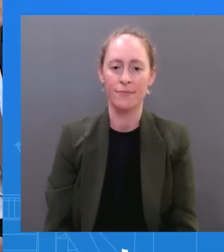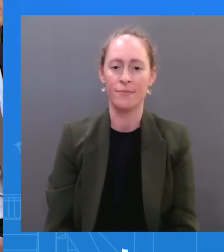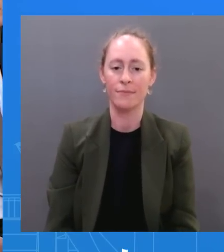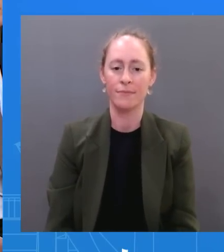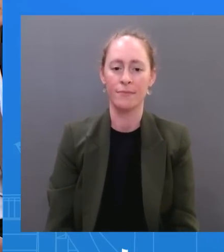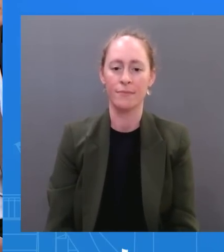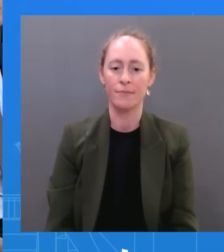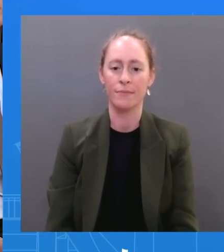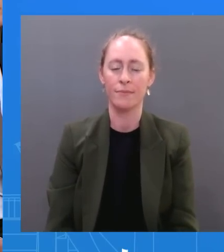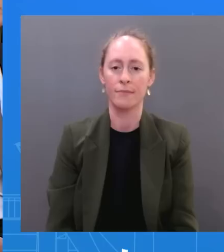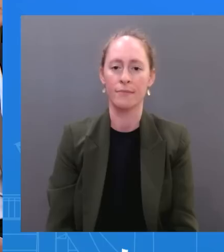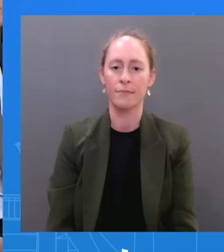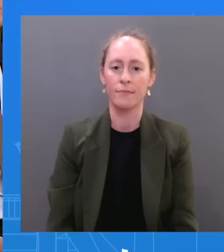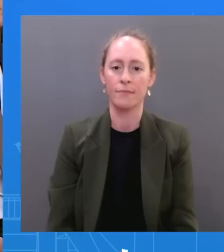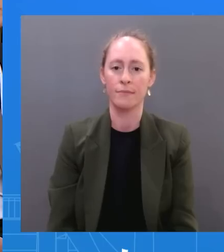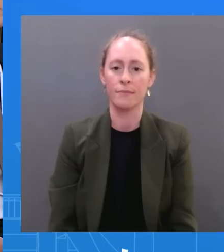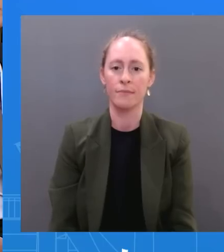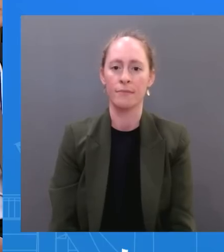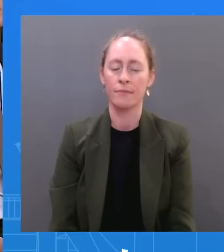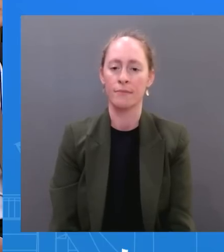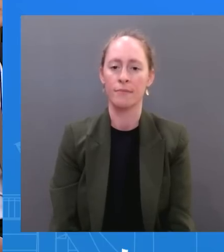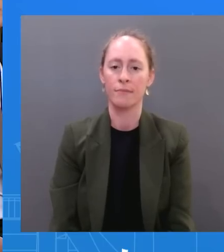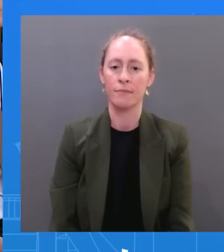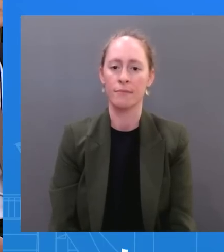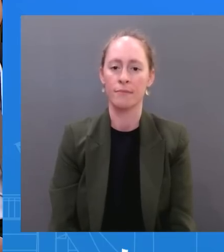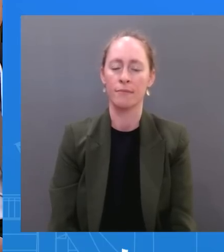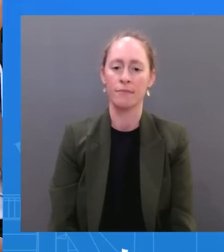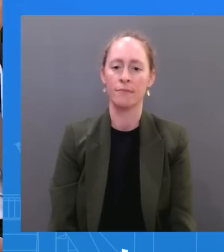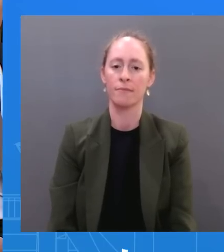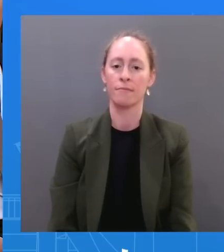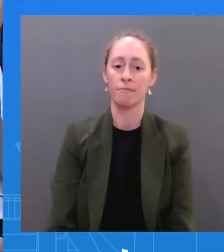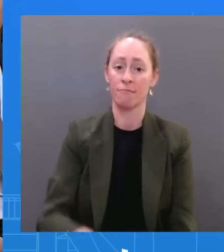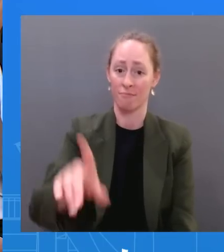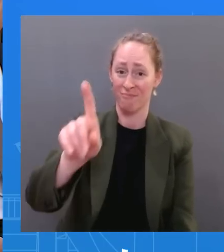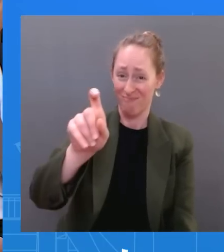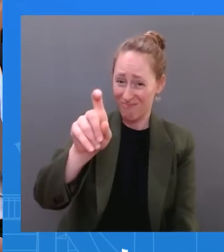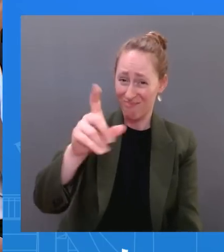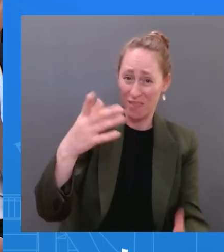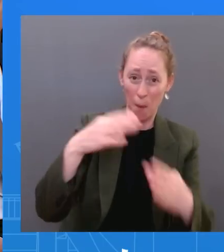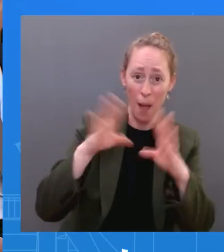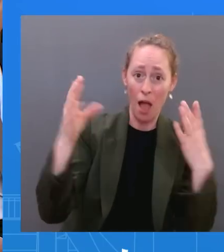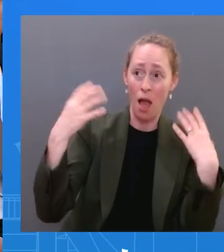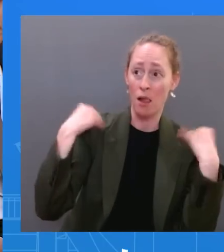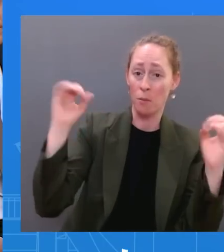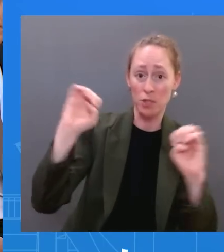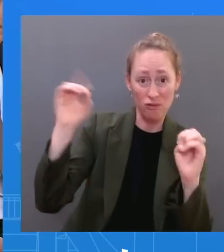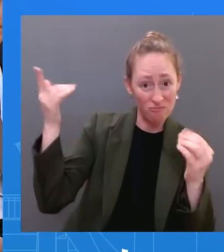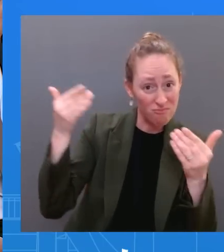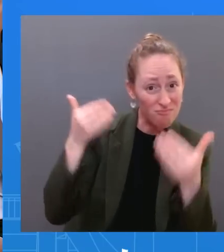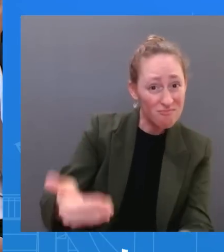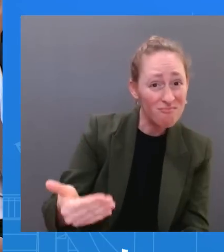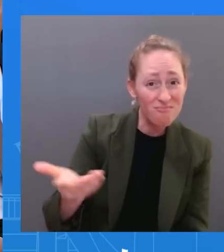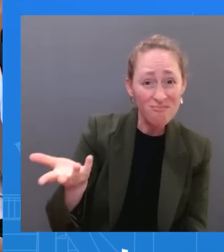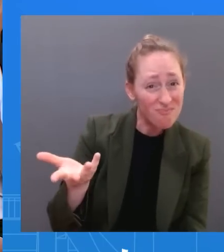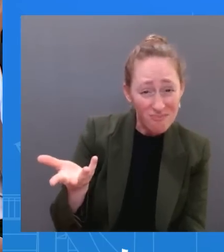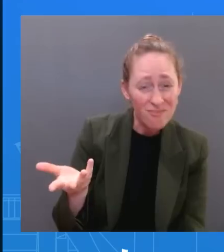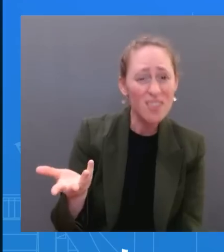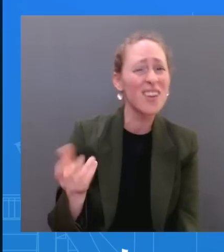regarding abortion access? And does he have any concerns about what kind of impact that emergency could have on access? Ms. Jean-Pierre: So, Jen Klein spoke